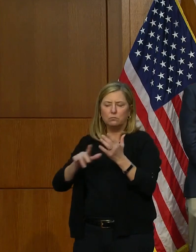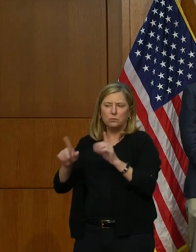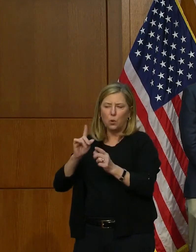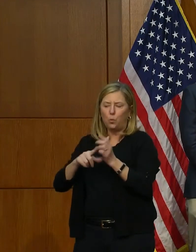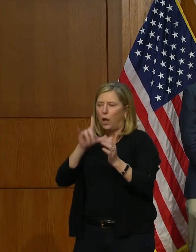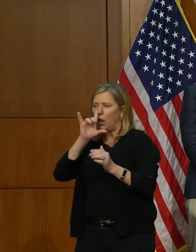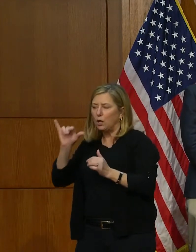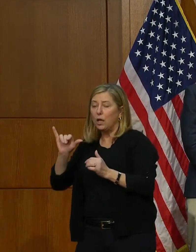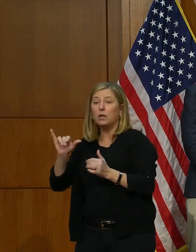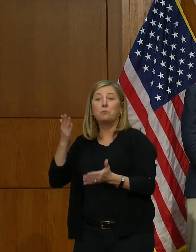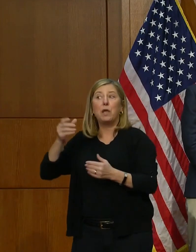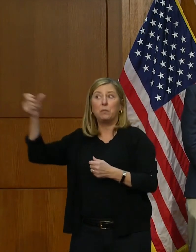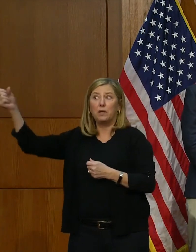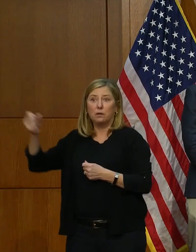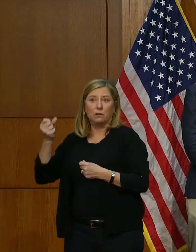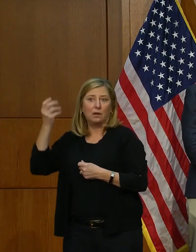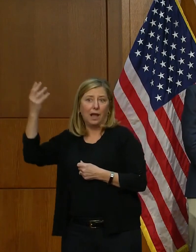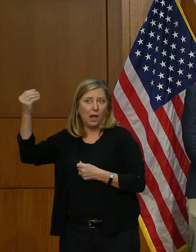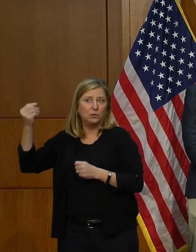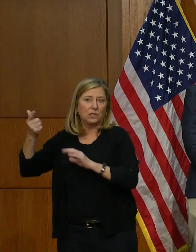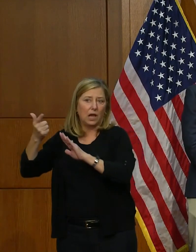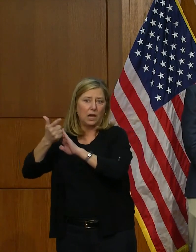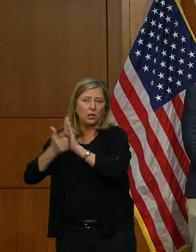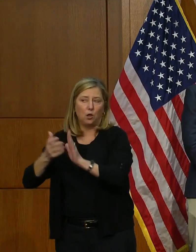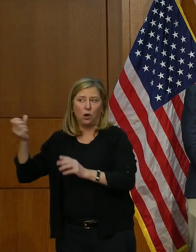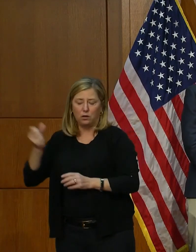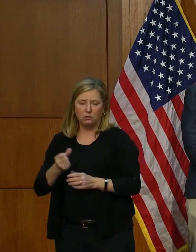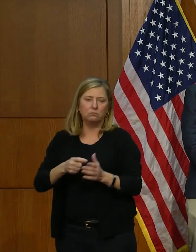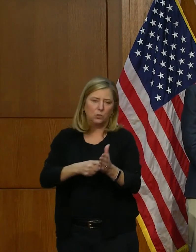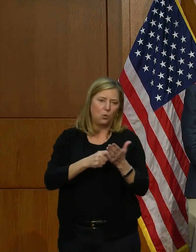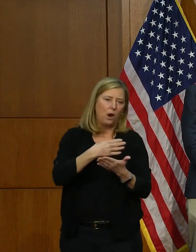INVESTIGATION MAY TAKE. IT MAY VERY WELL INCLUDE OUTSIDE COUNSEL. WHICH WOULD